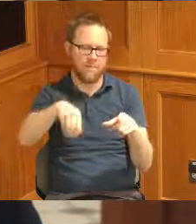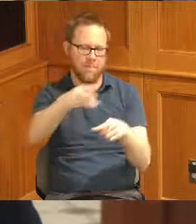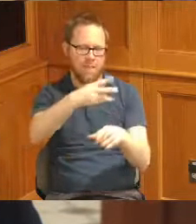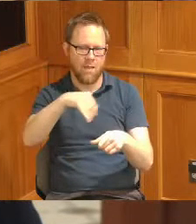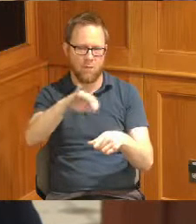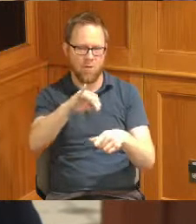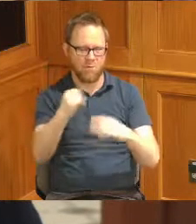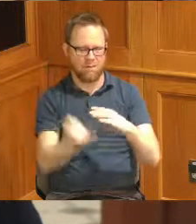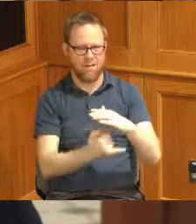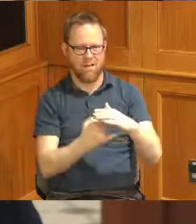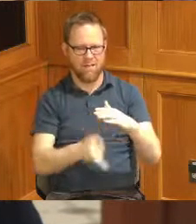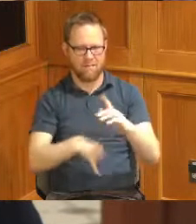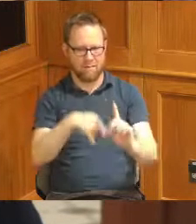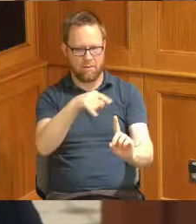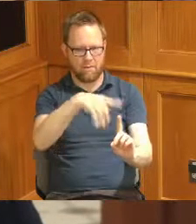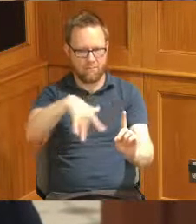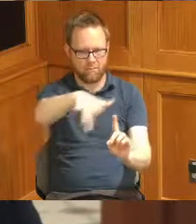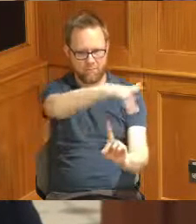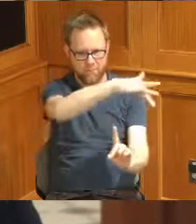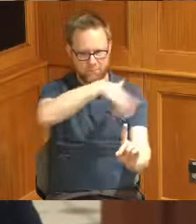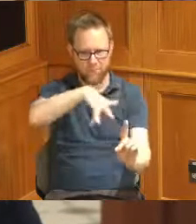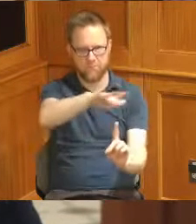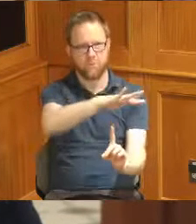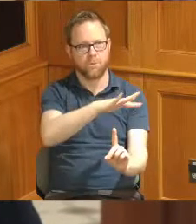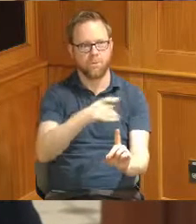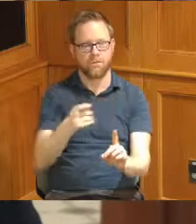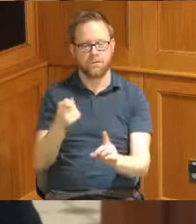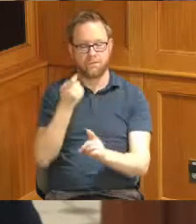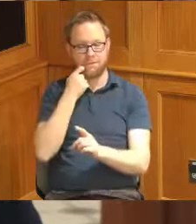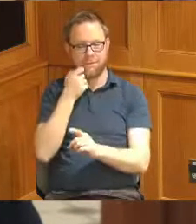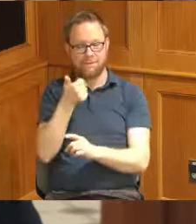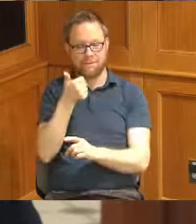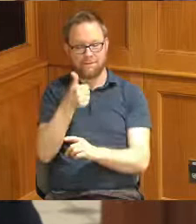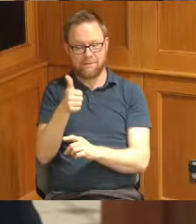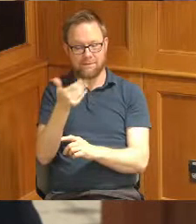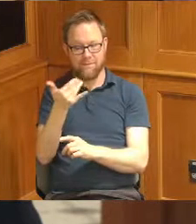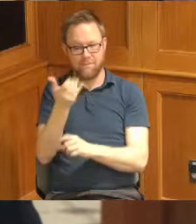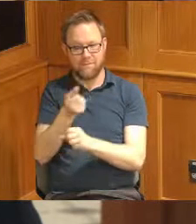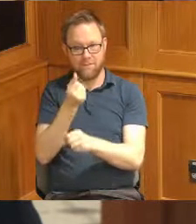until recently recently meeting within the last 10 to 15 years the The Source system